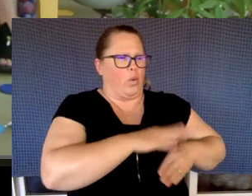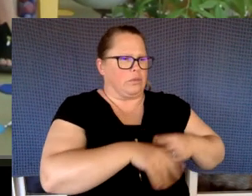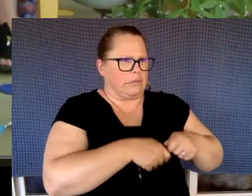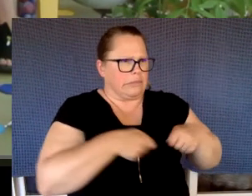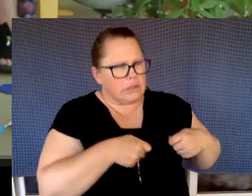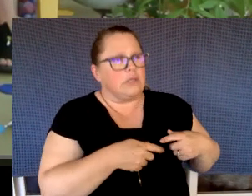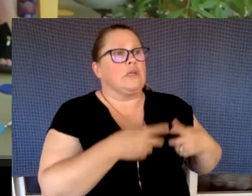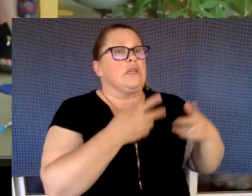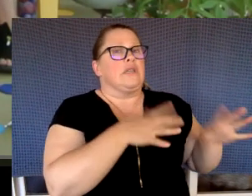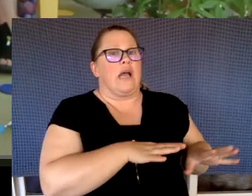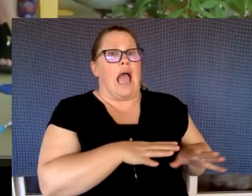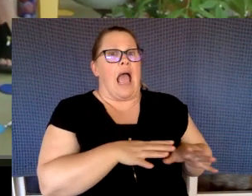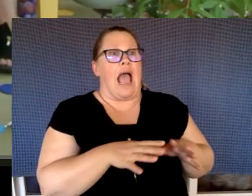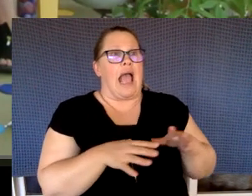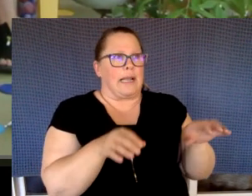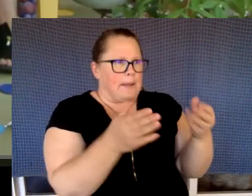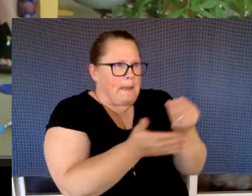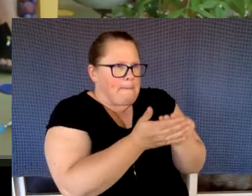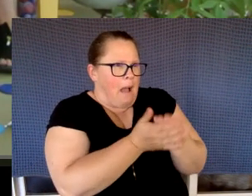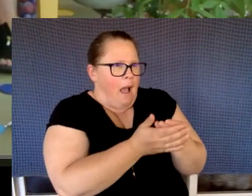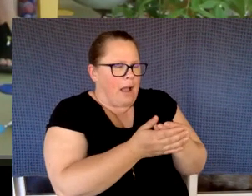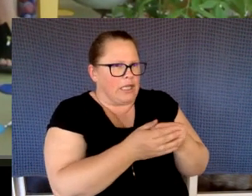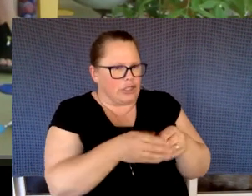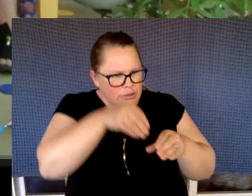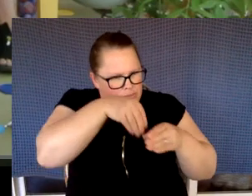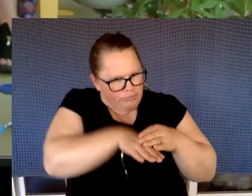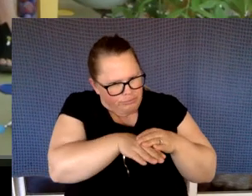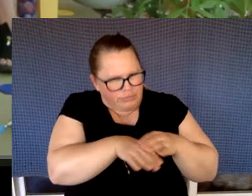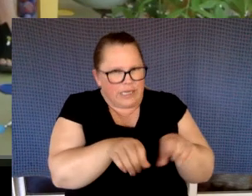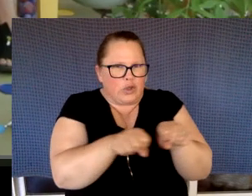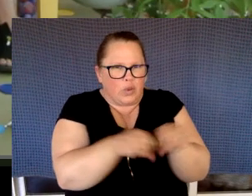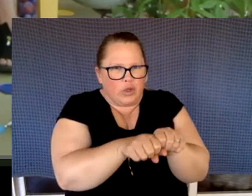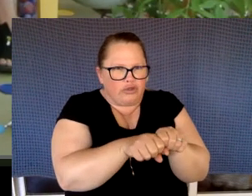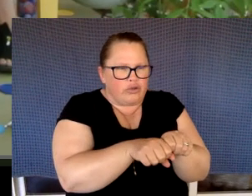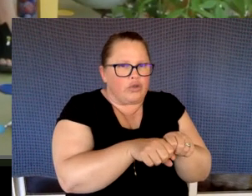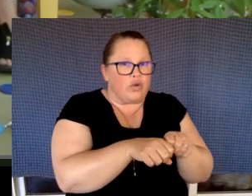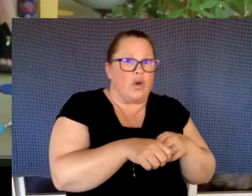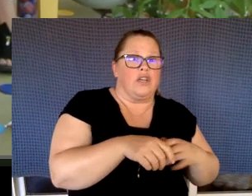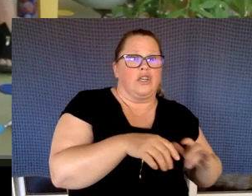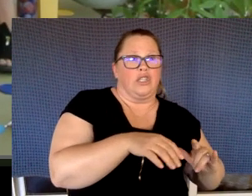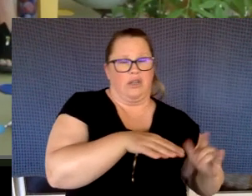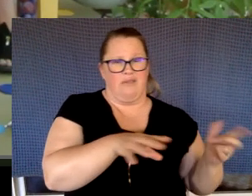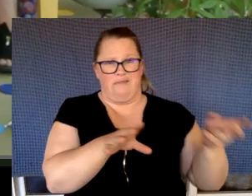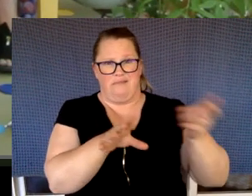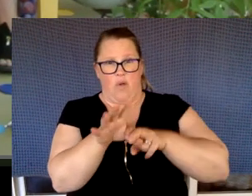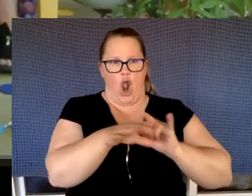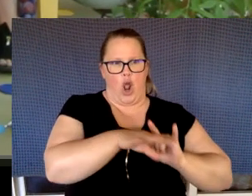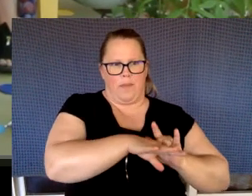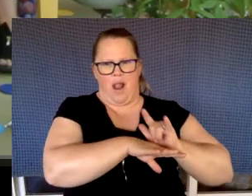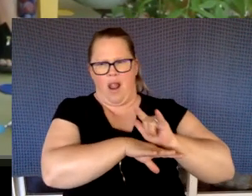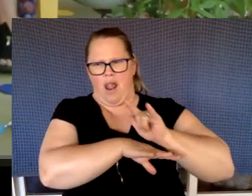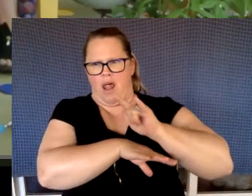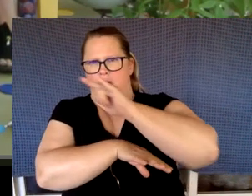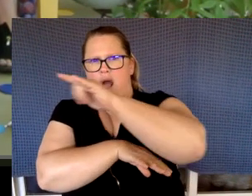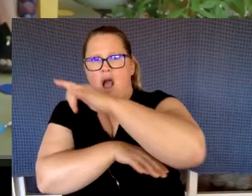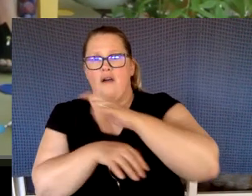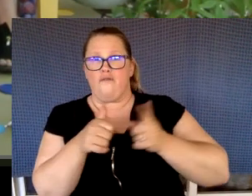shoes of her. Toes of her shoes. Oh my gosh! It was her first airplane trip there with only four other passengers